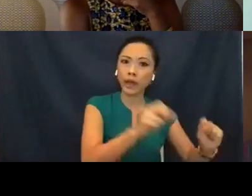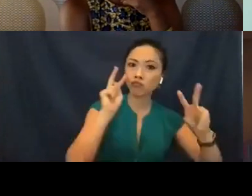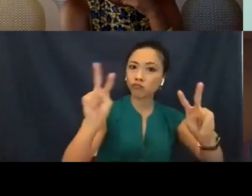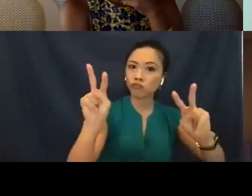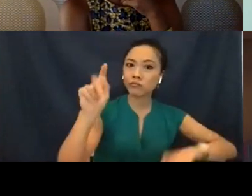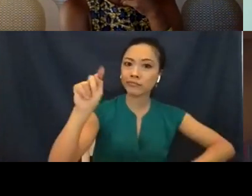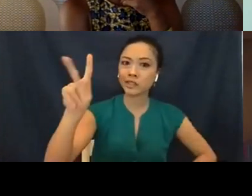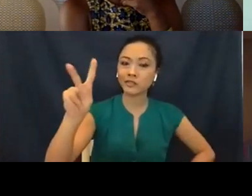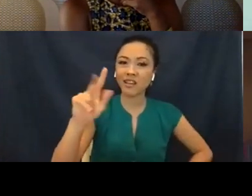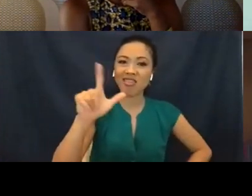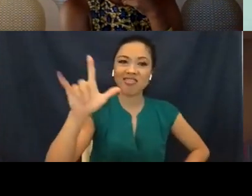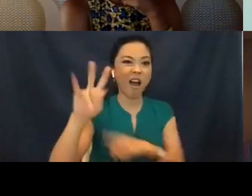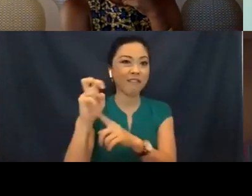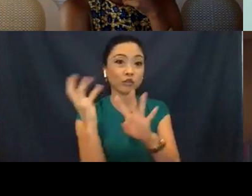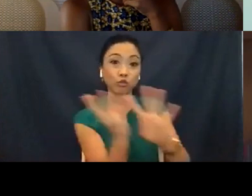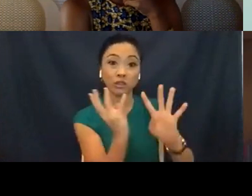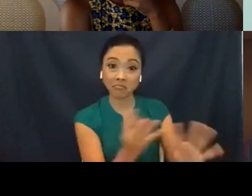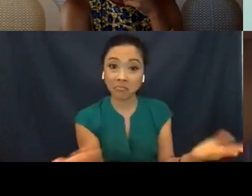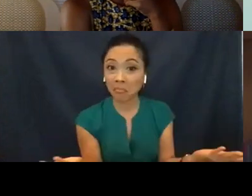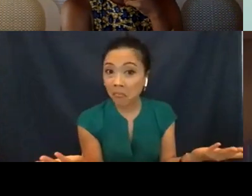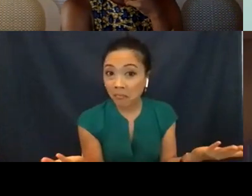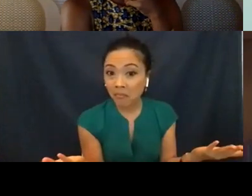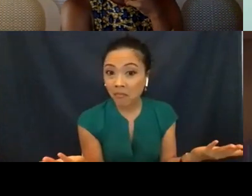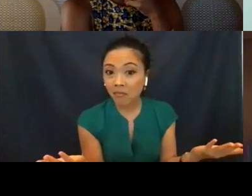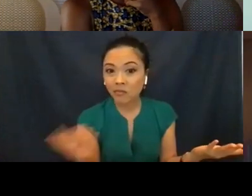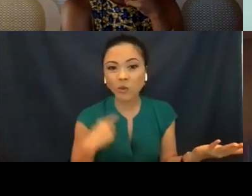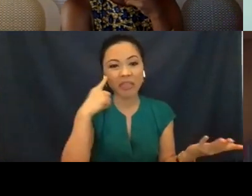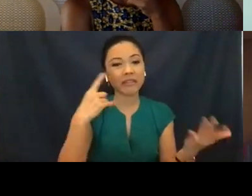the best of. >> CANDACE THOMPSON-ZACHERY: I think